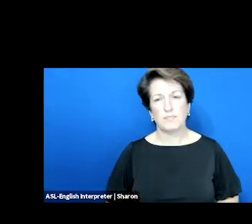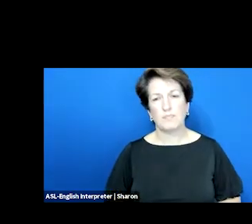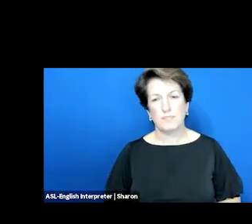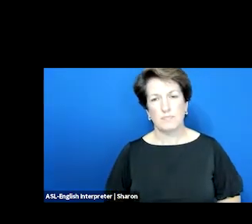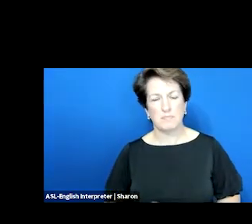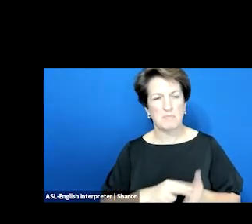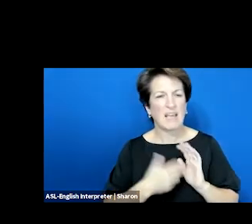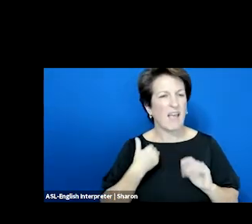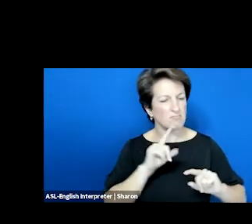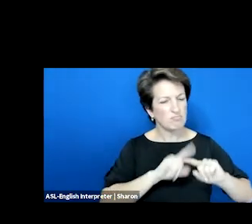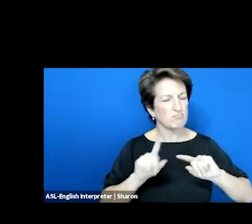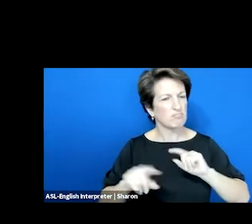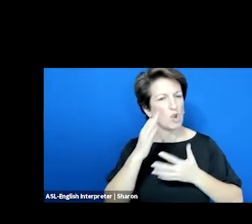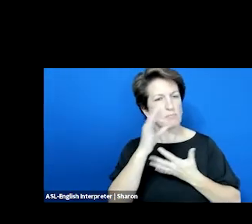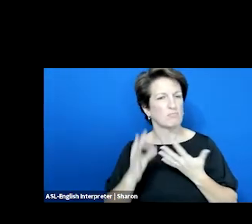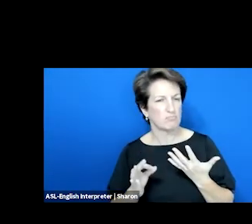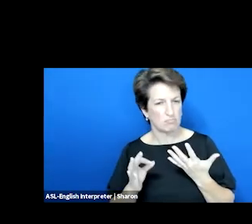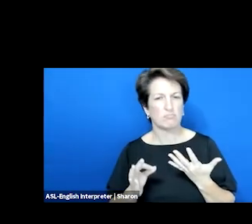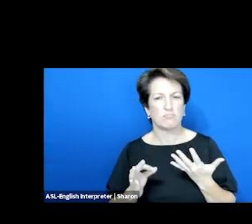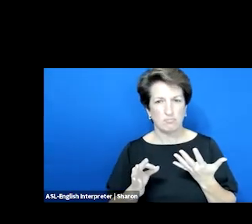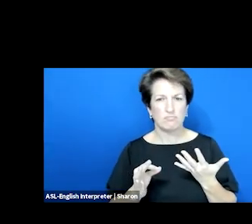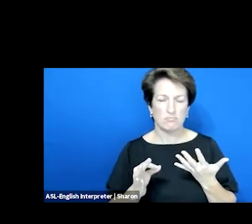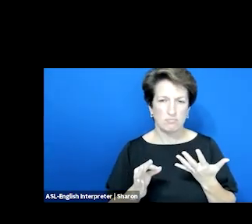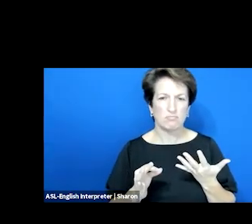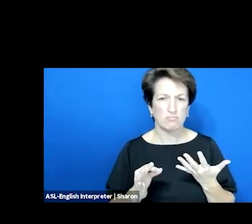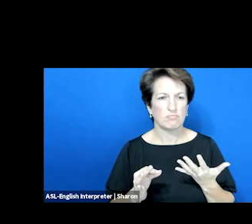page where it had the vaccine receipt which I downloaded to my